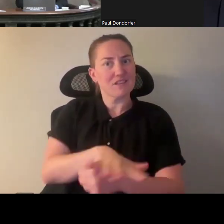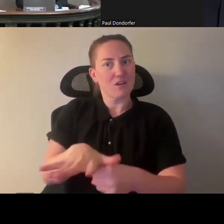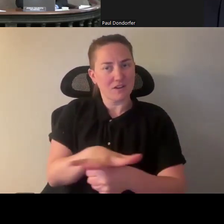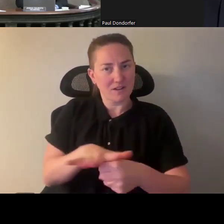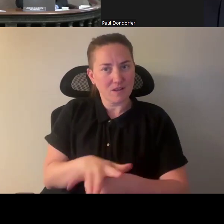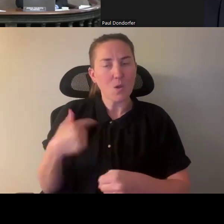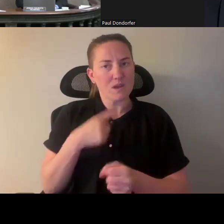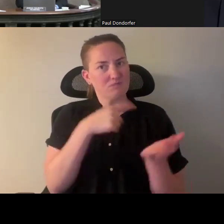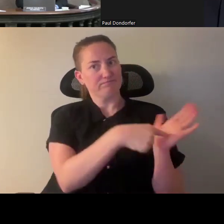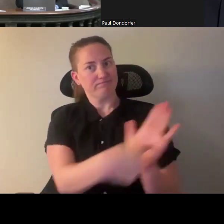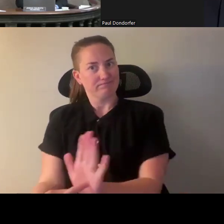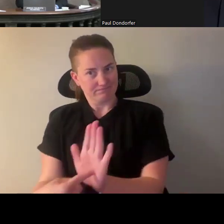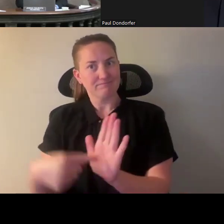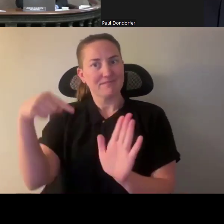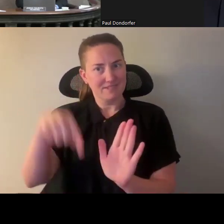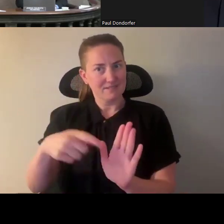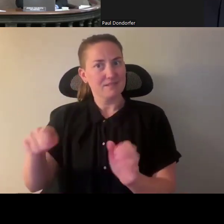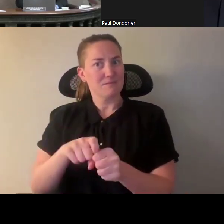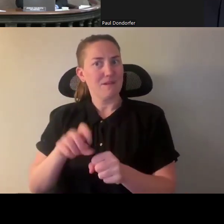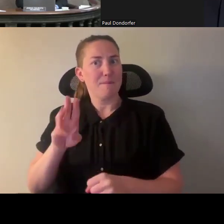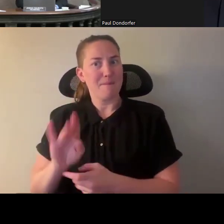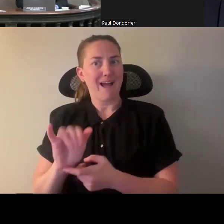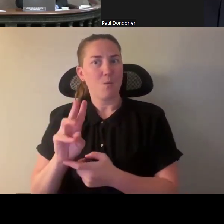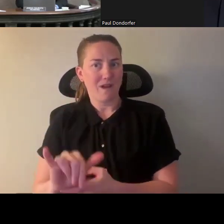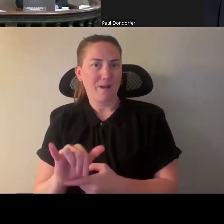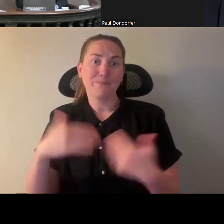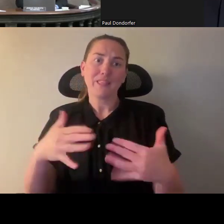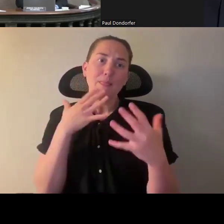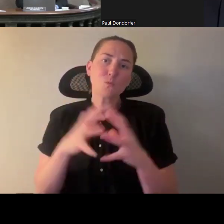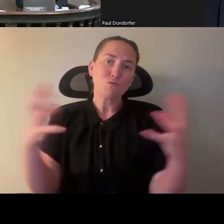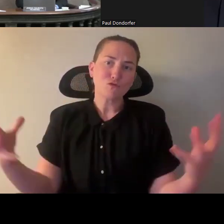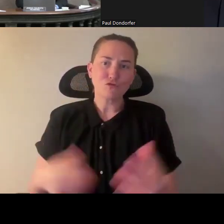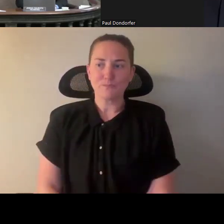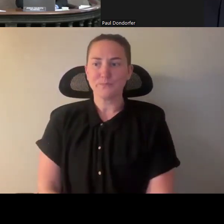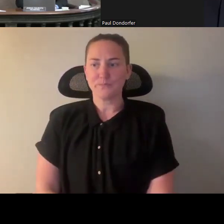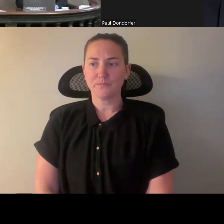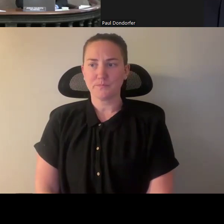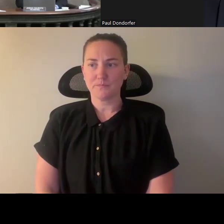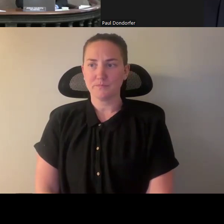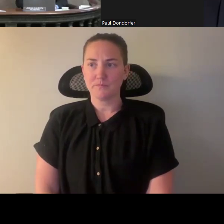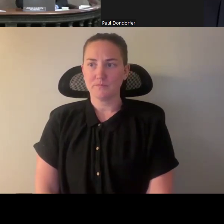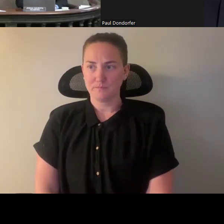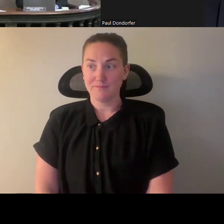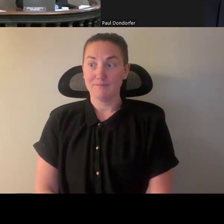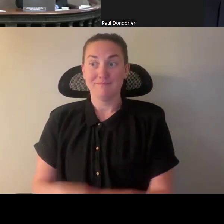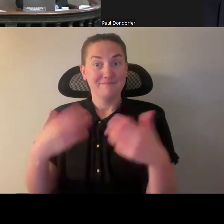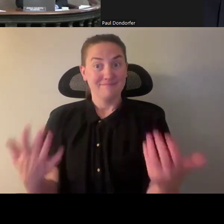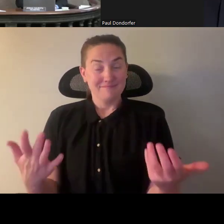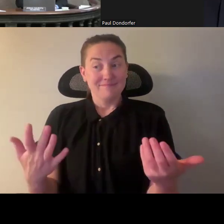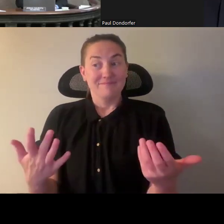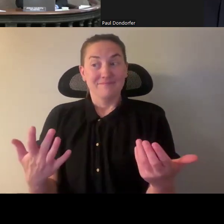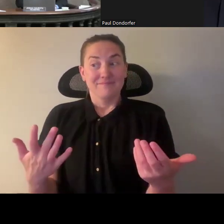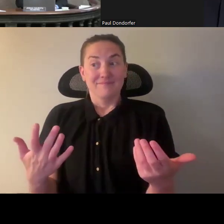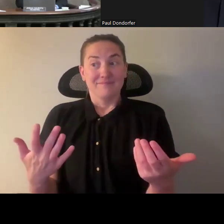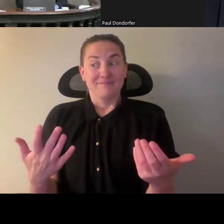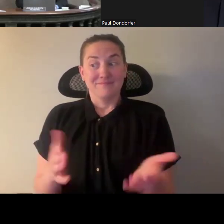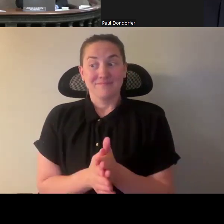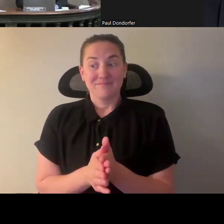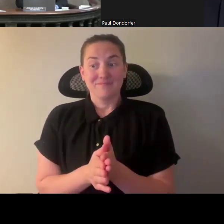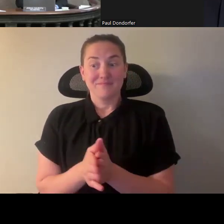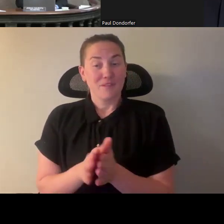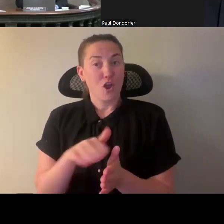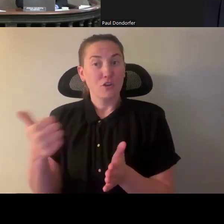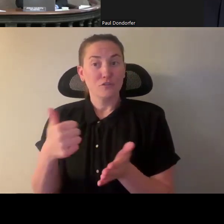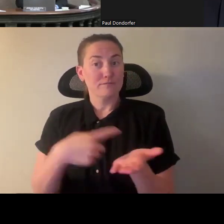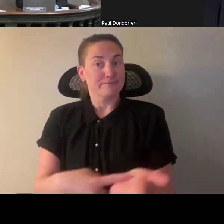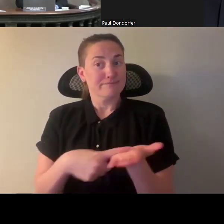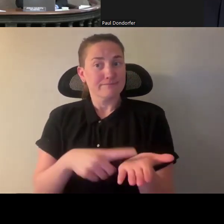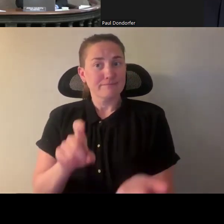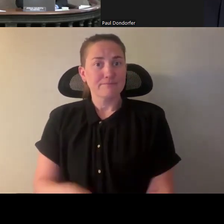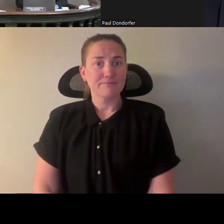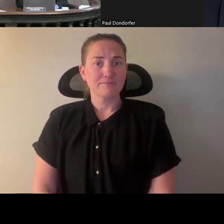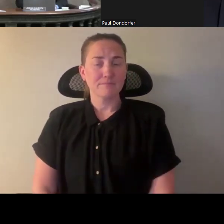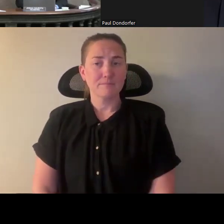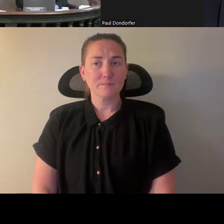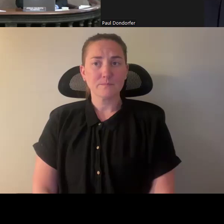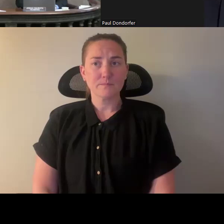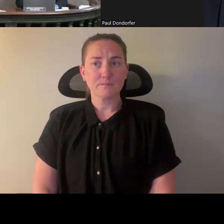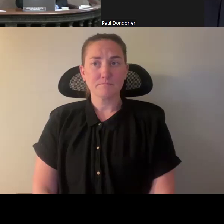highlighted by this byway Thank you all so much With that being said uh any other seeing none all